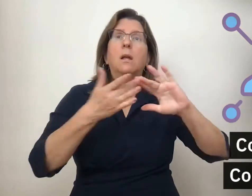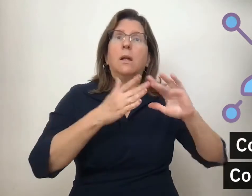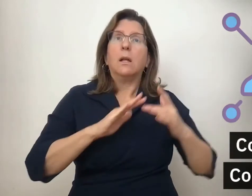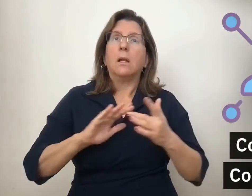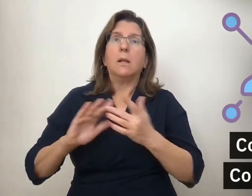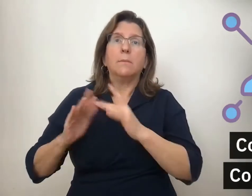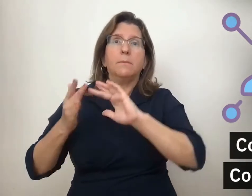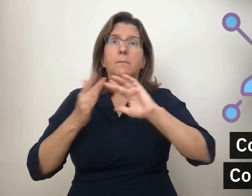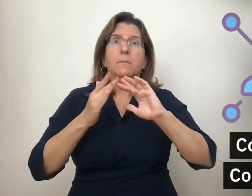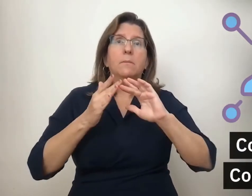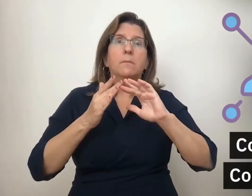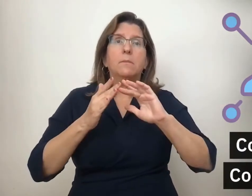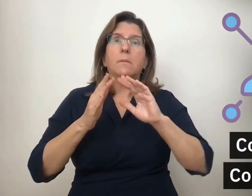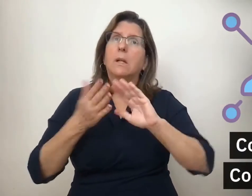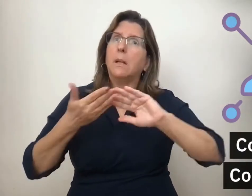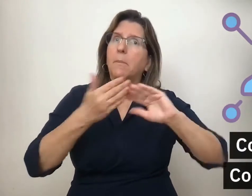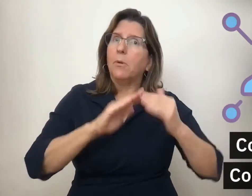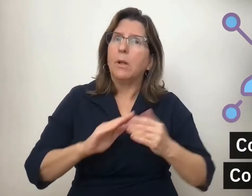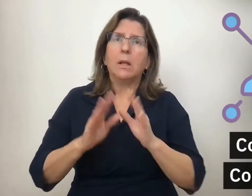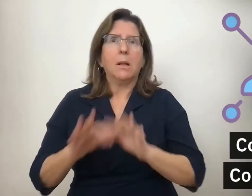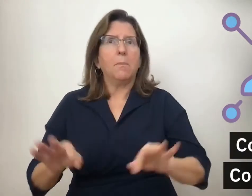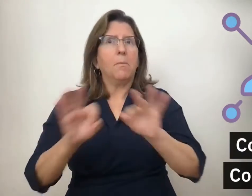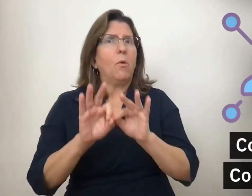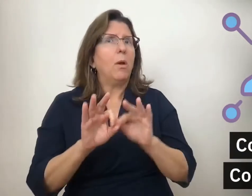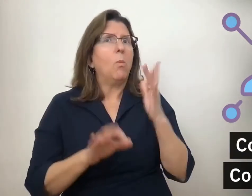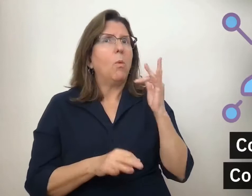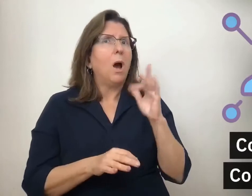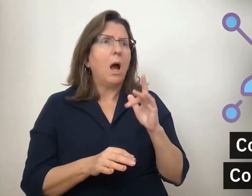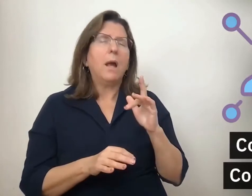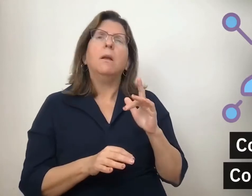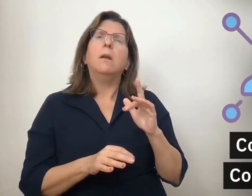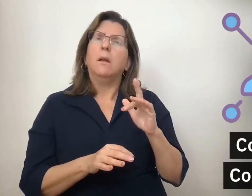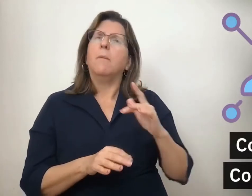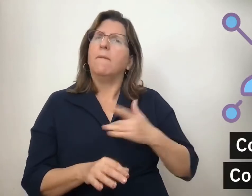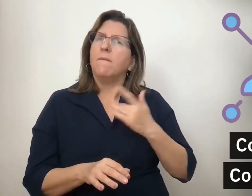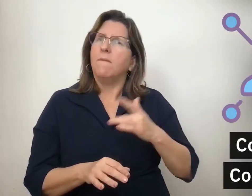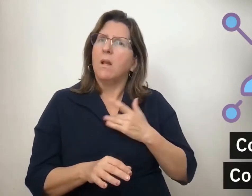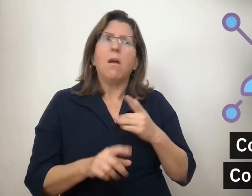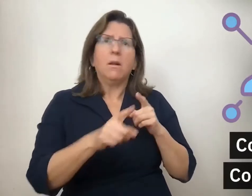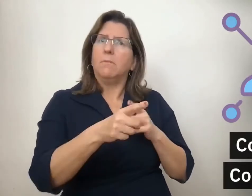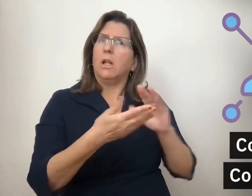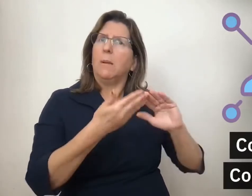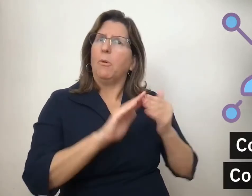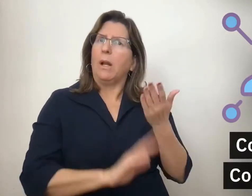The foundation of open education is being connected to a community.